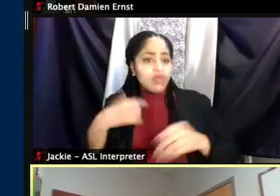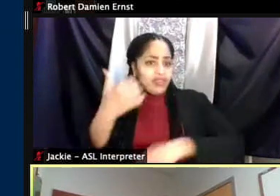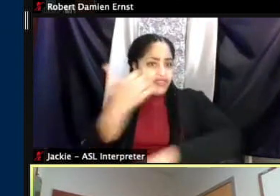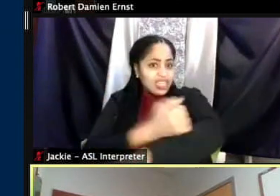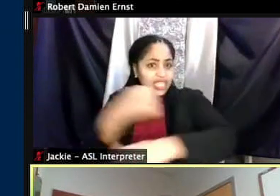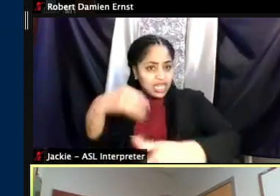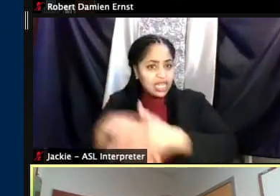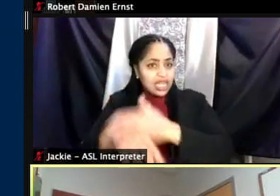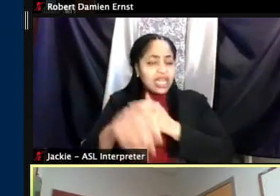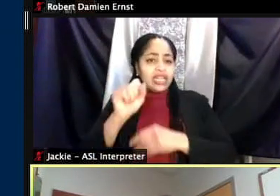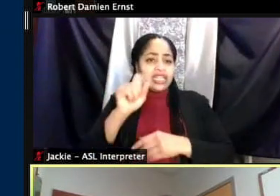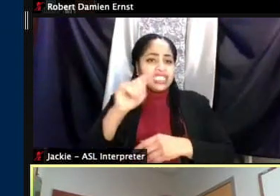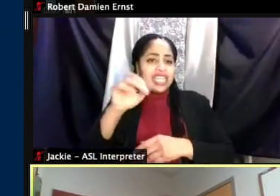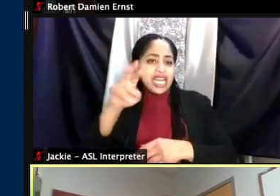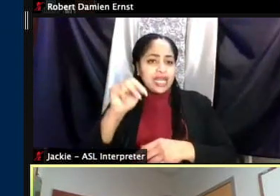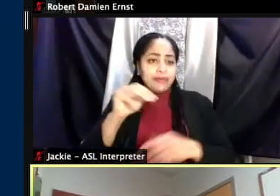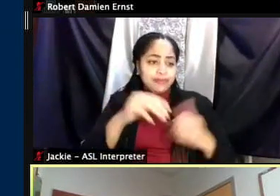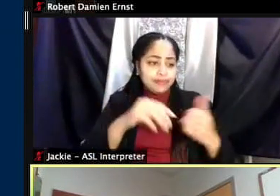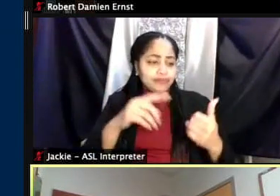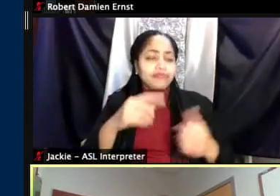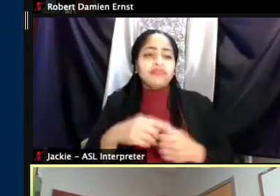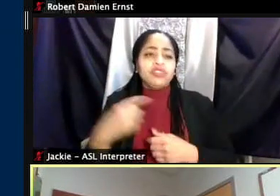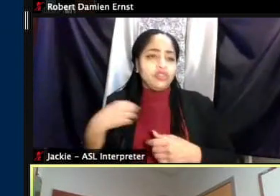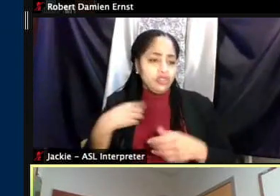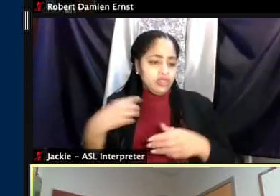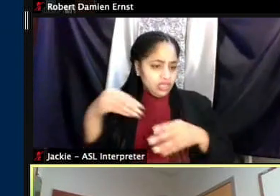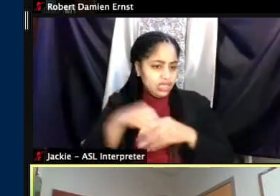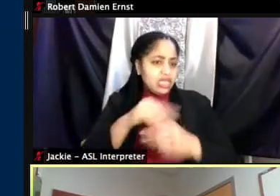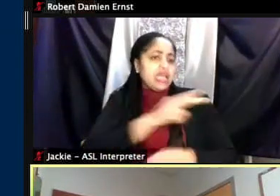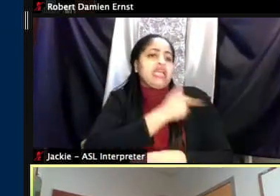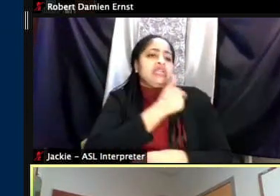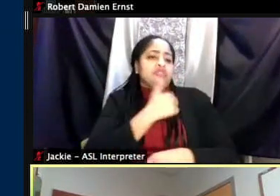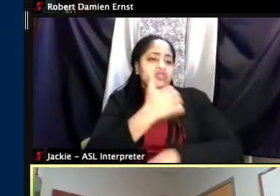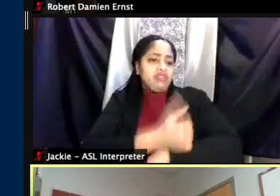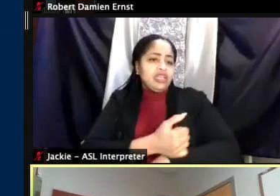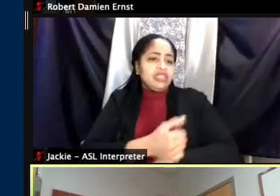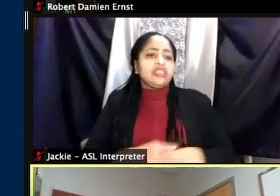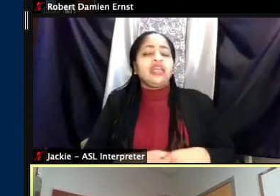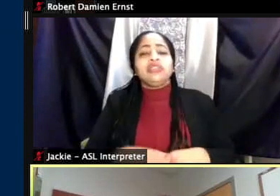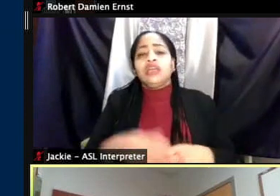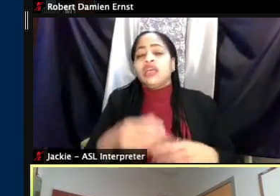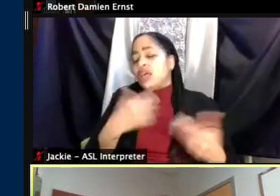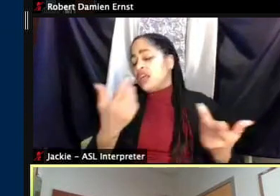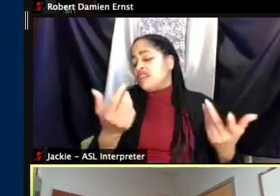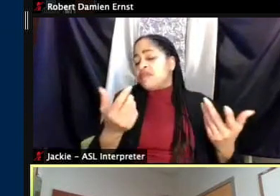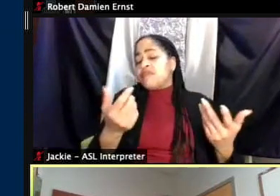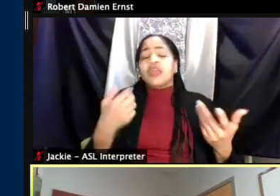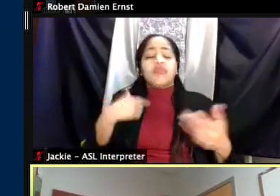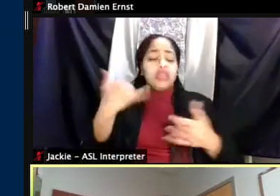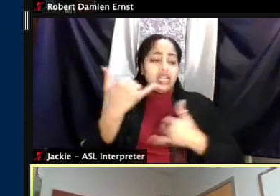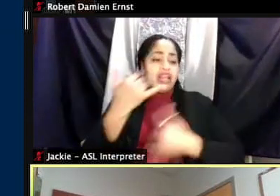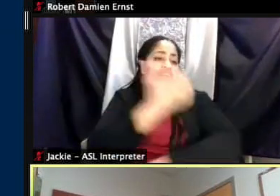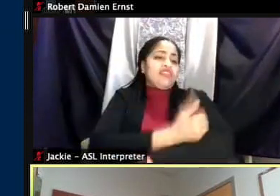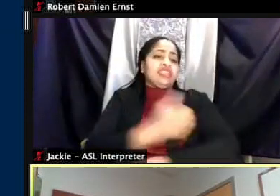We're vaccinating within the hospital still. And we're vaccinating at some of our outside clinics.